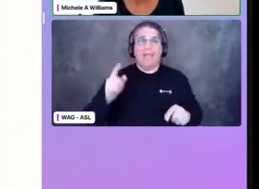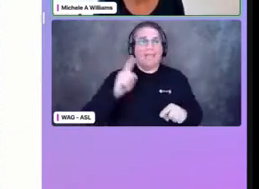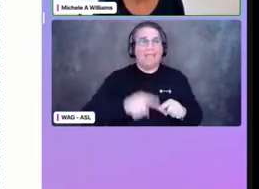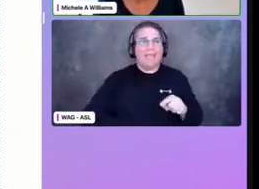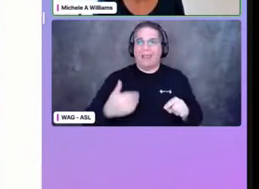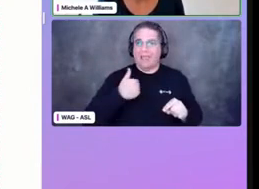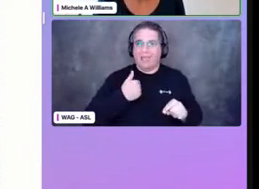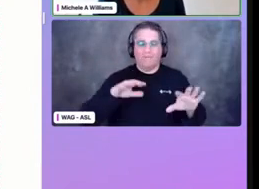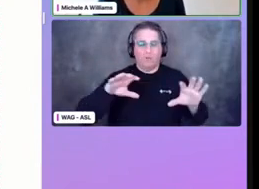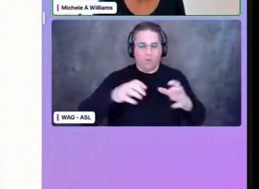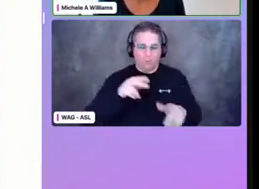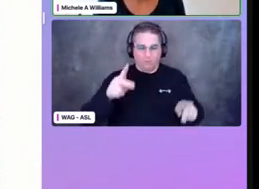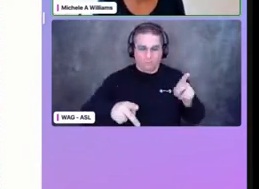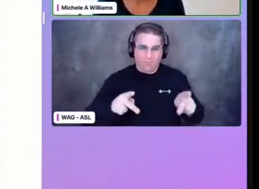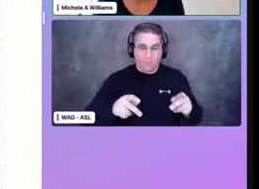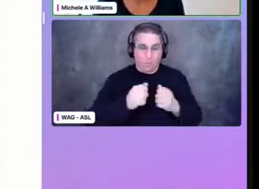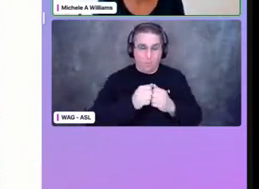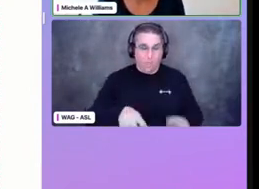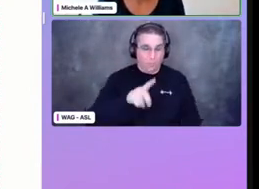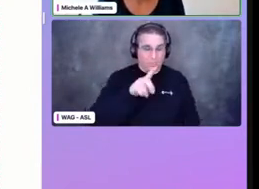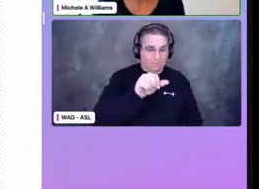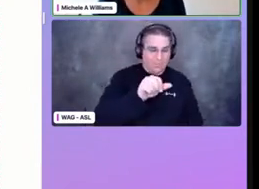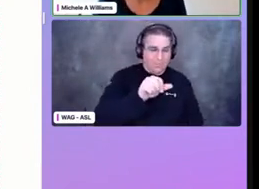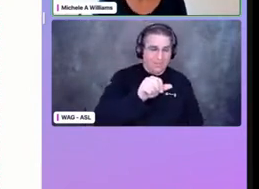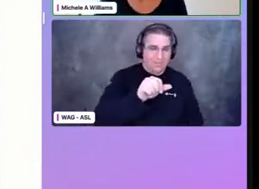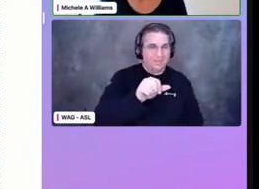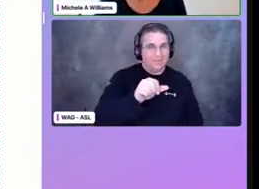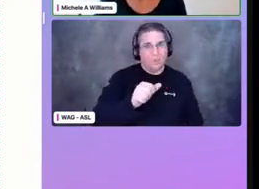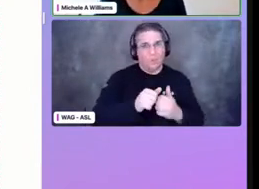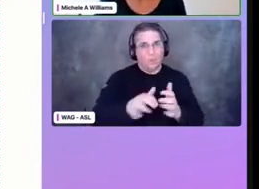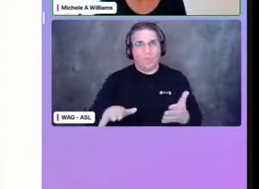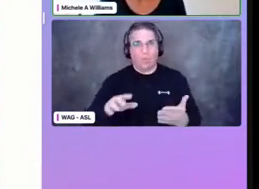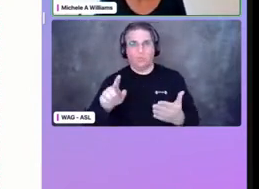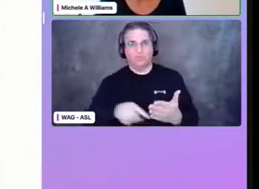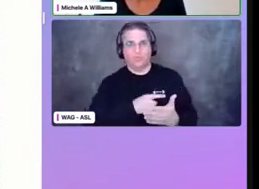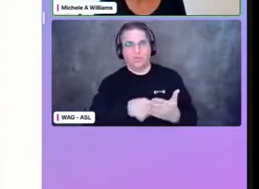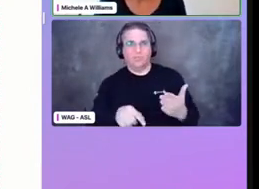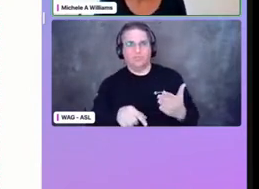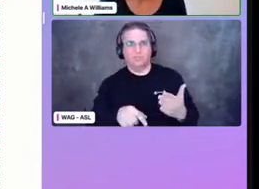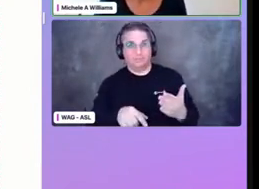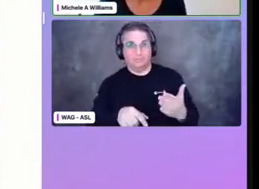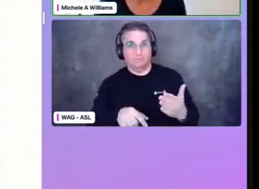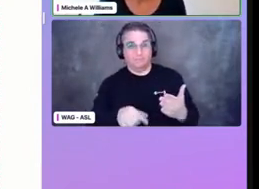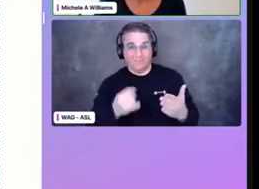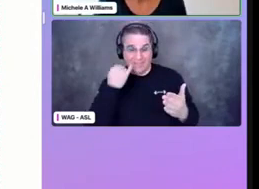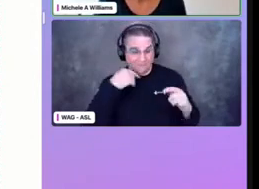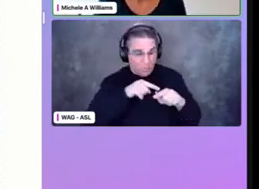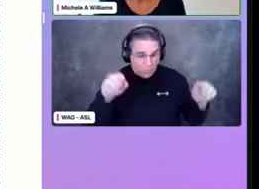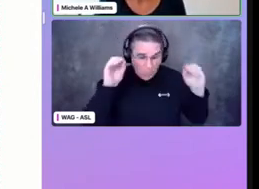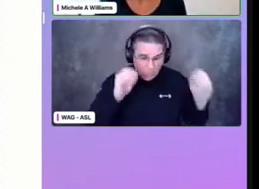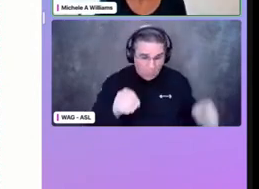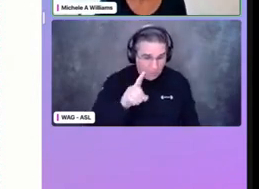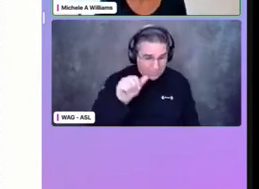that, I a maybe controversial statement, but there is no group of people without disability present unless there is active